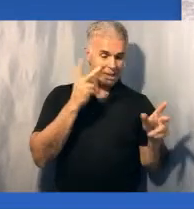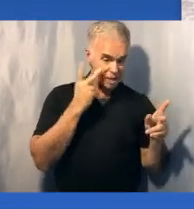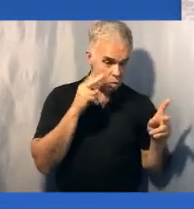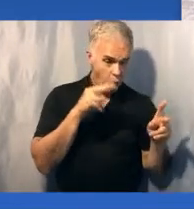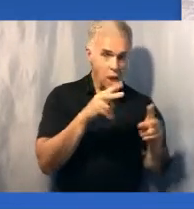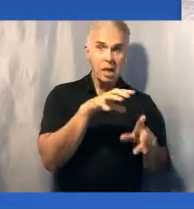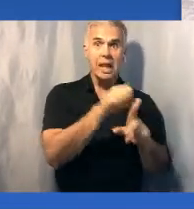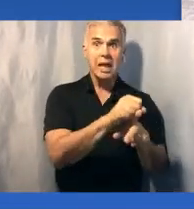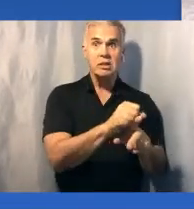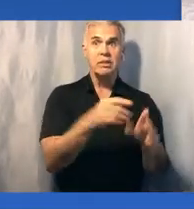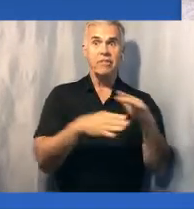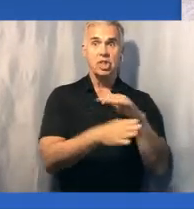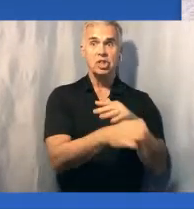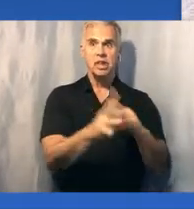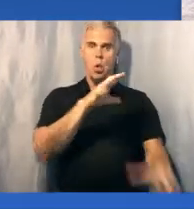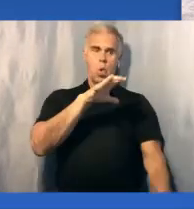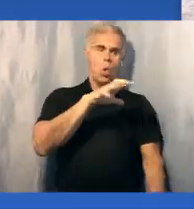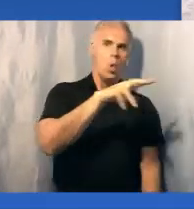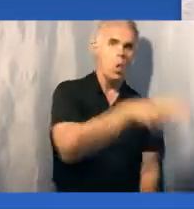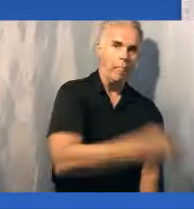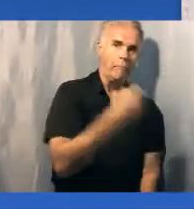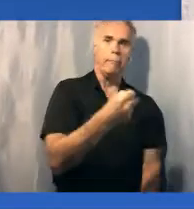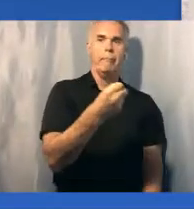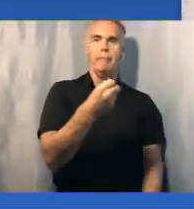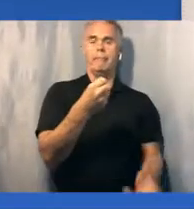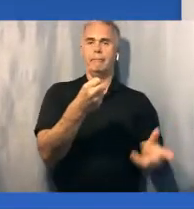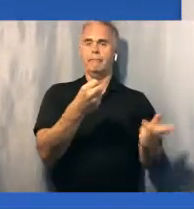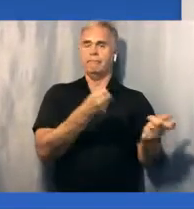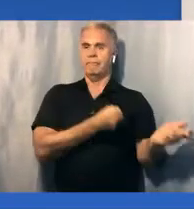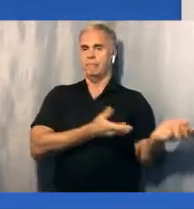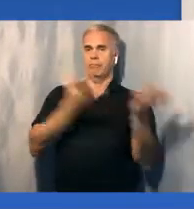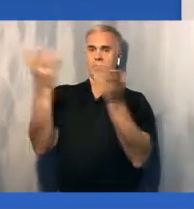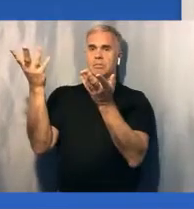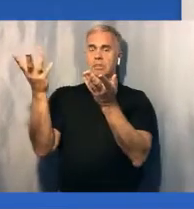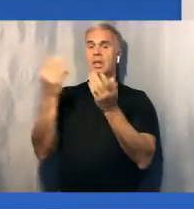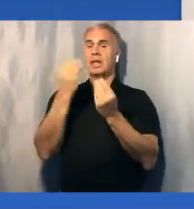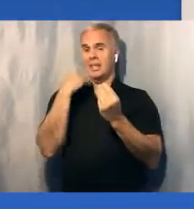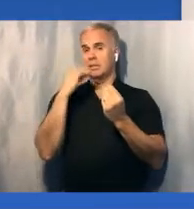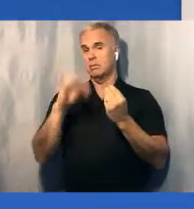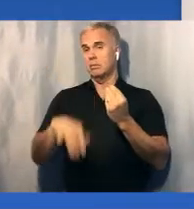in its strong claws. Did you know that a giraffe could fit